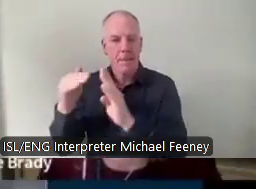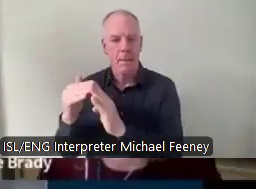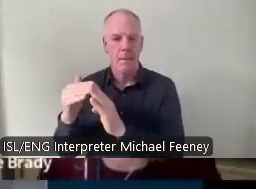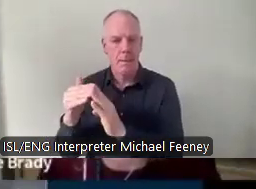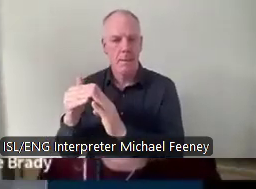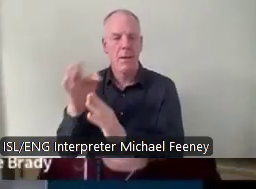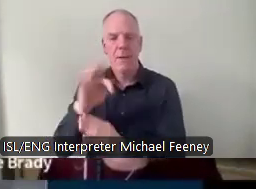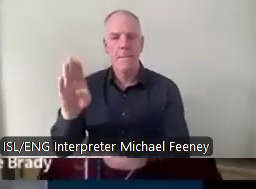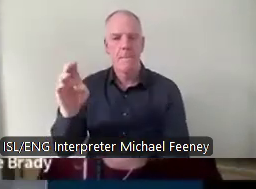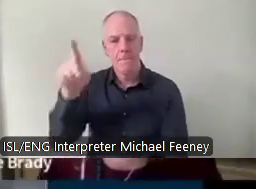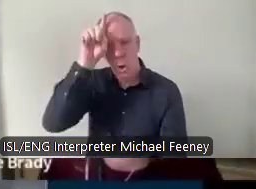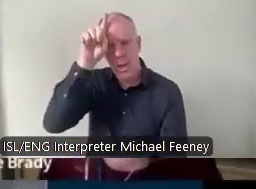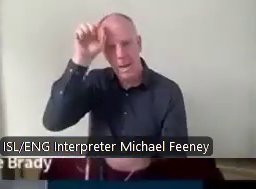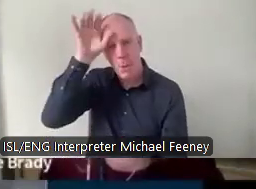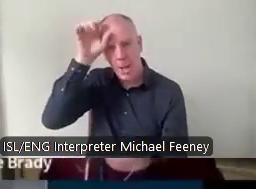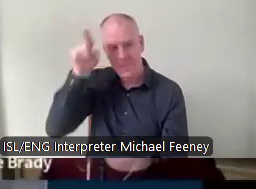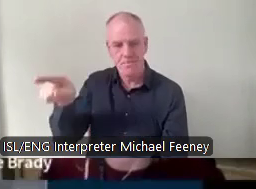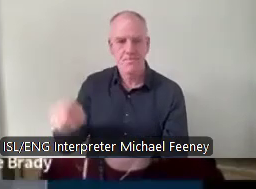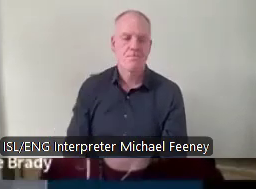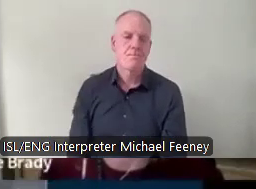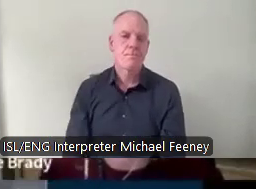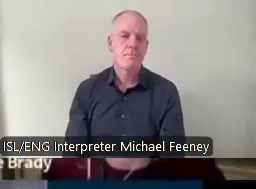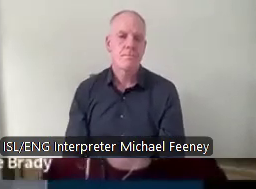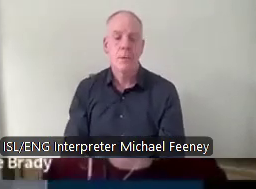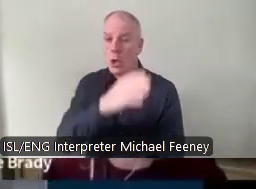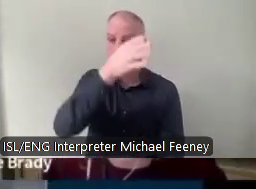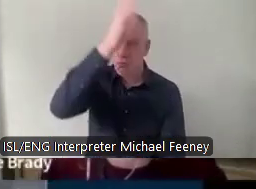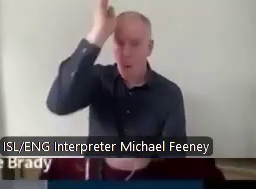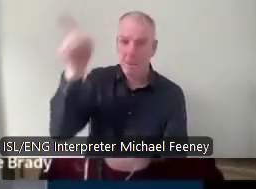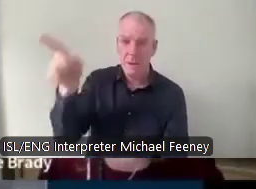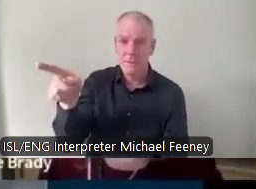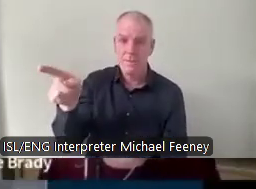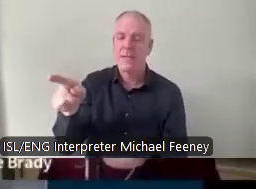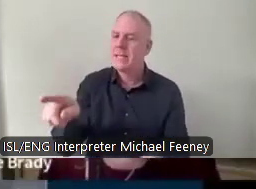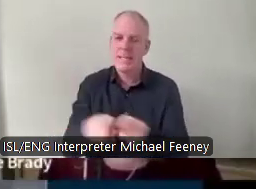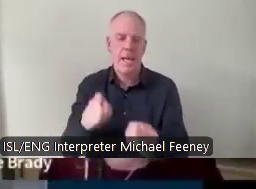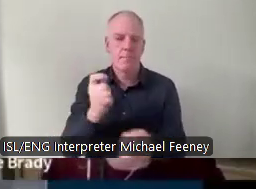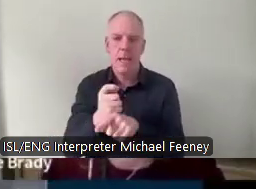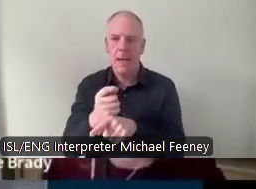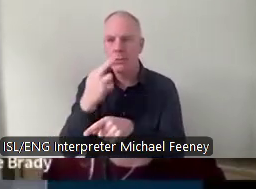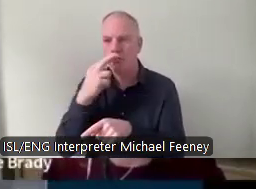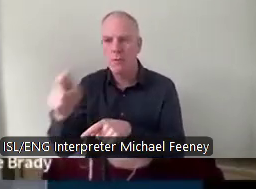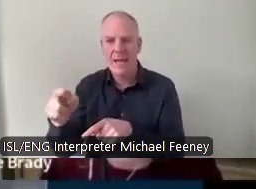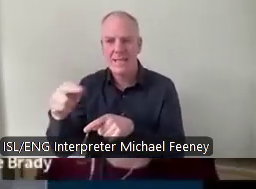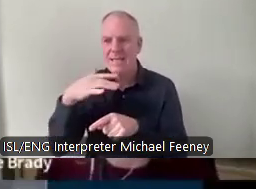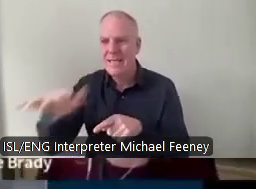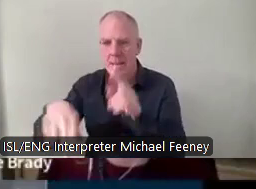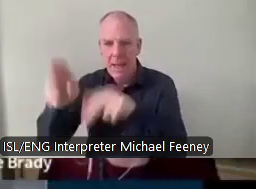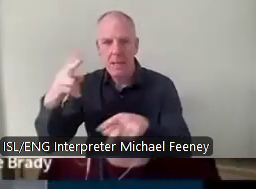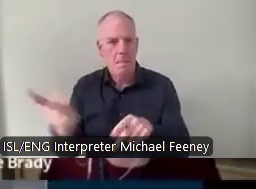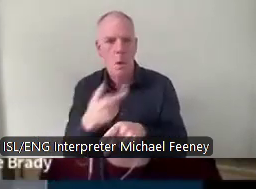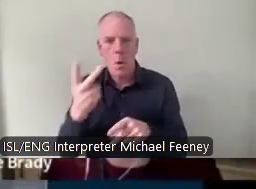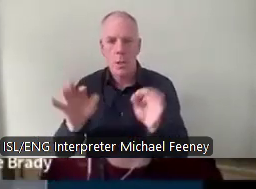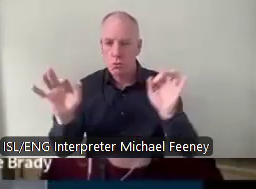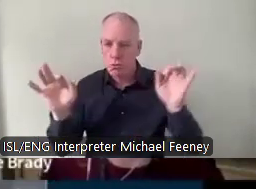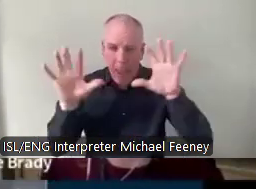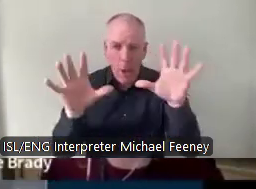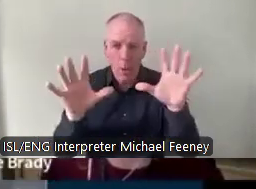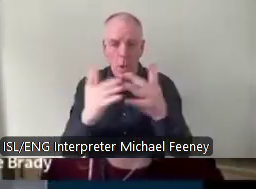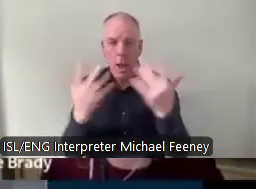believed to have been created around the same time as The Crossing of the Red Sea illustrates a similarly crowded, multicoloured composition with figures on an almost